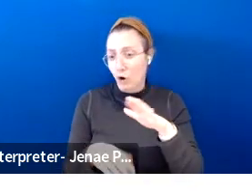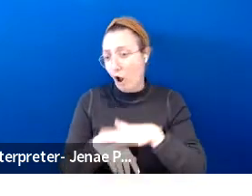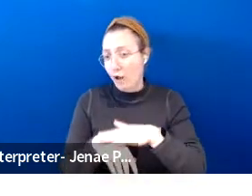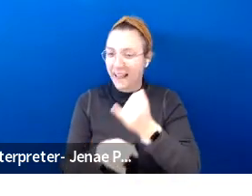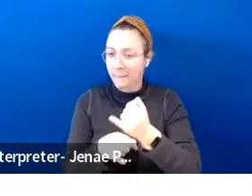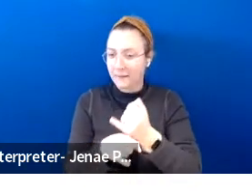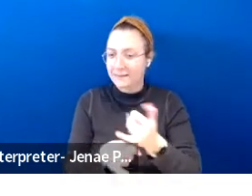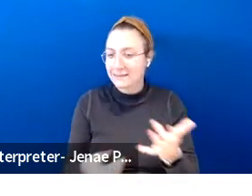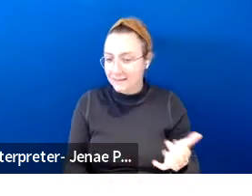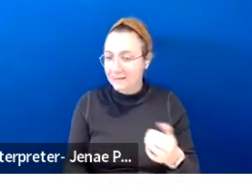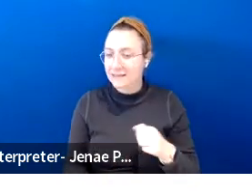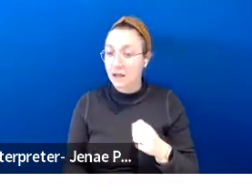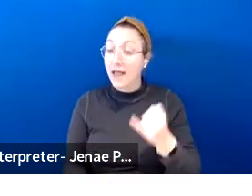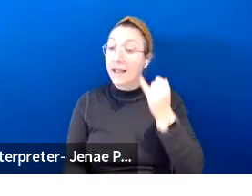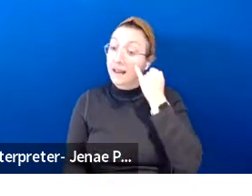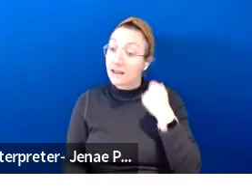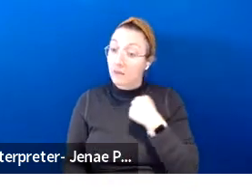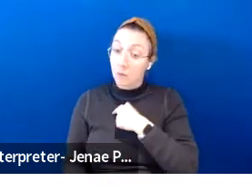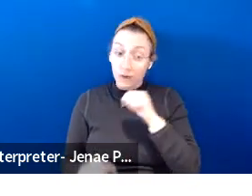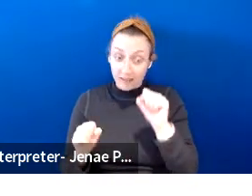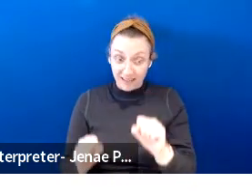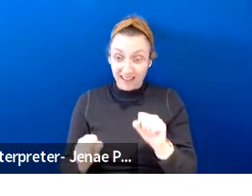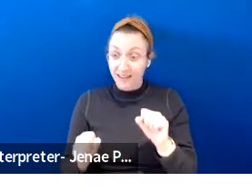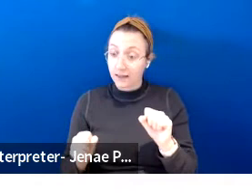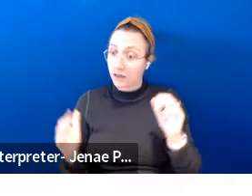And so if we're able to have hope and we're able to share that hope or